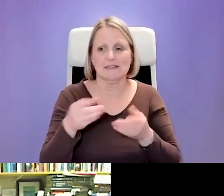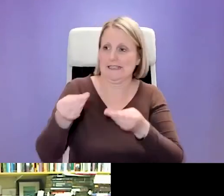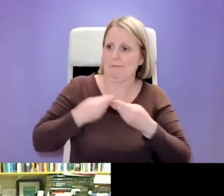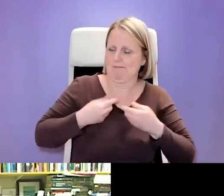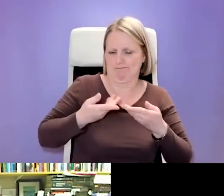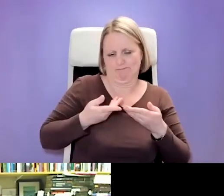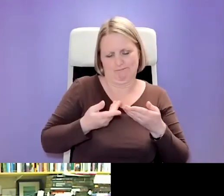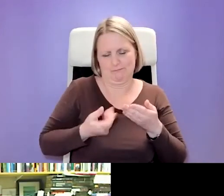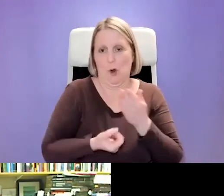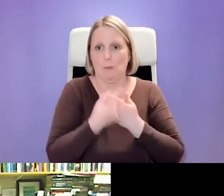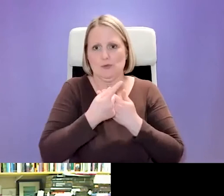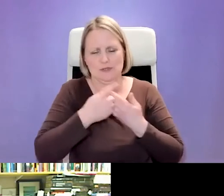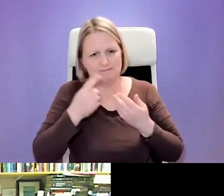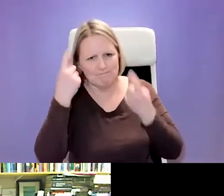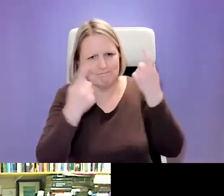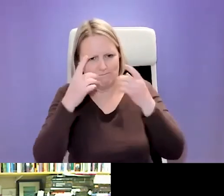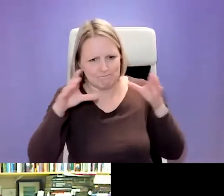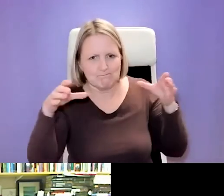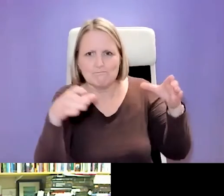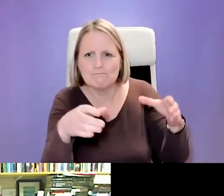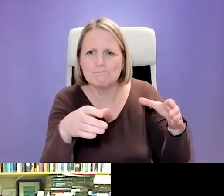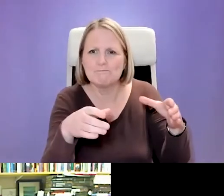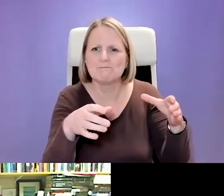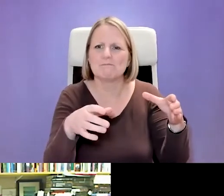and say, you know, I don't hold it against people who came up with that idea,